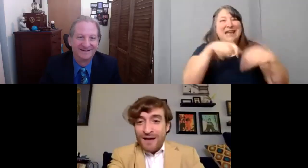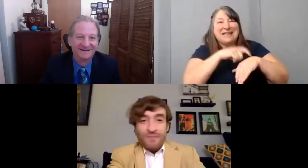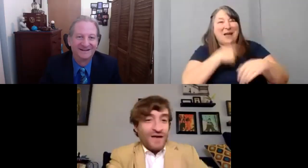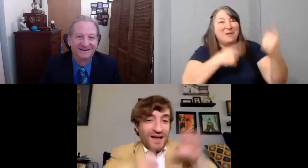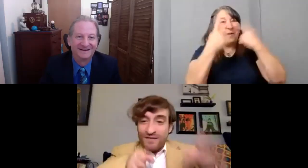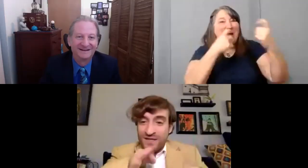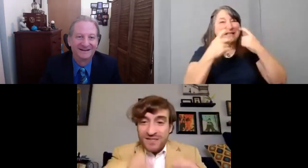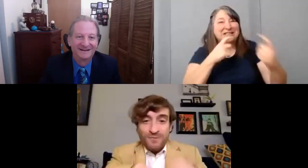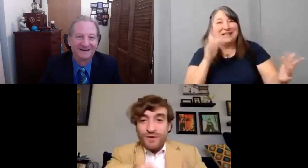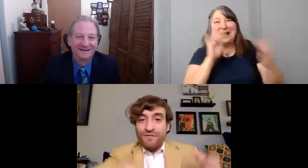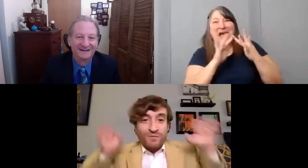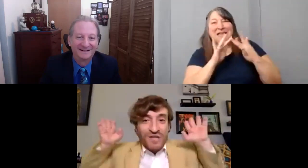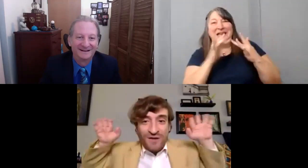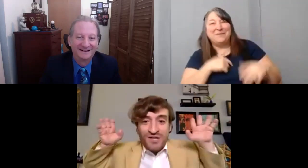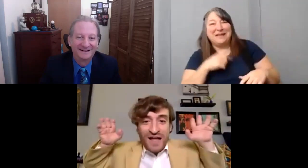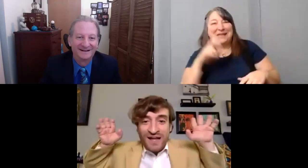disabilityfilmchallenge.com.